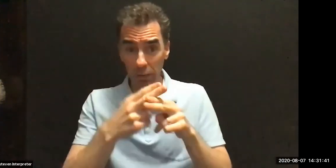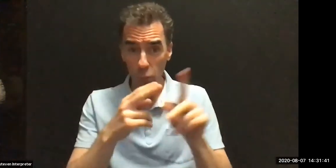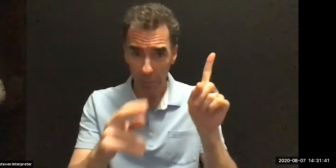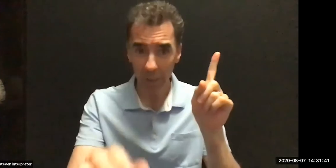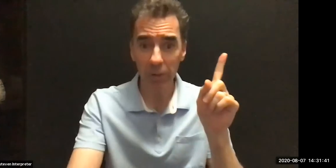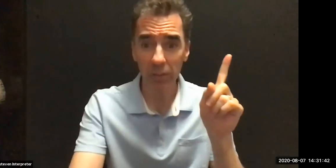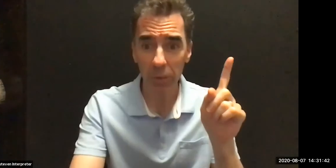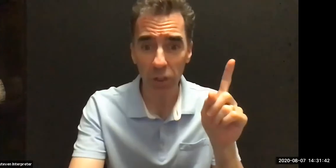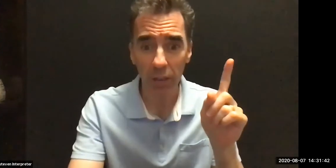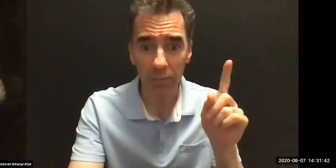steven Interpreter: One minute, please let me check.